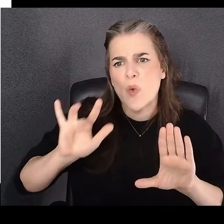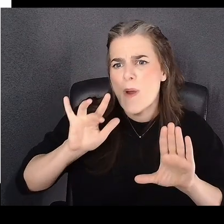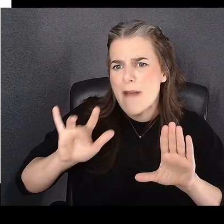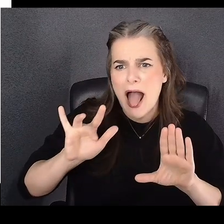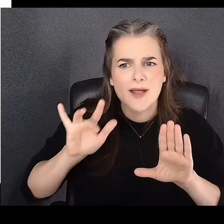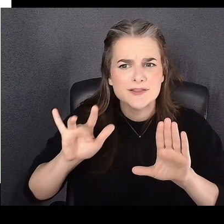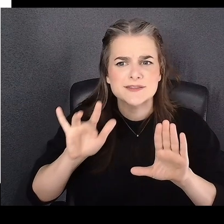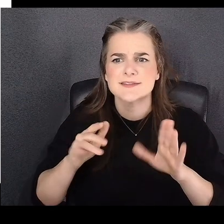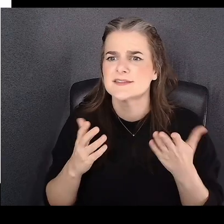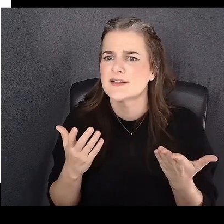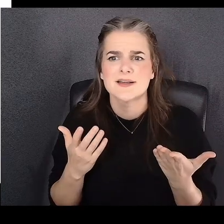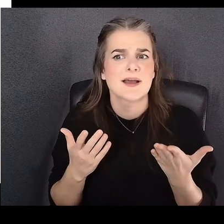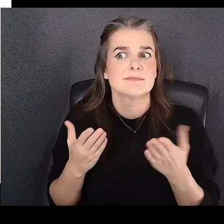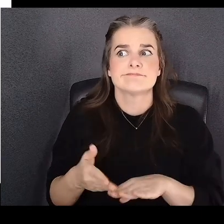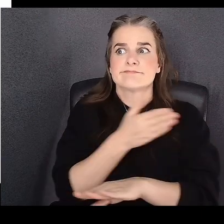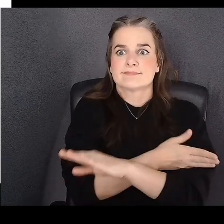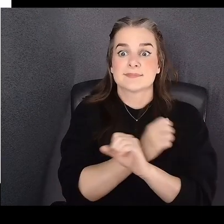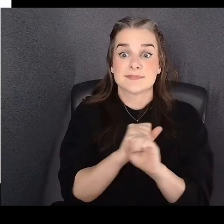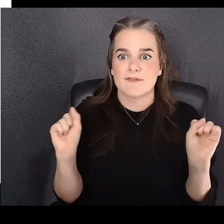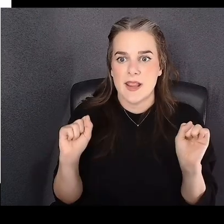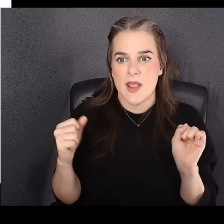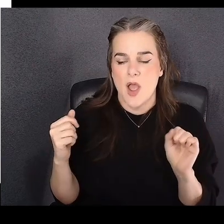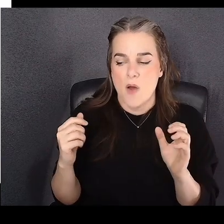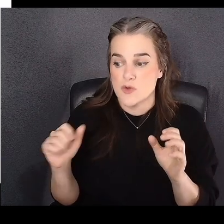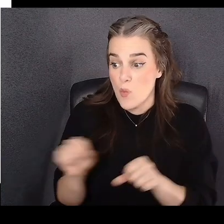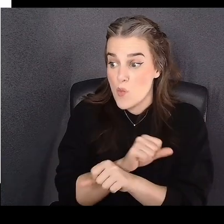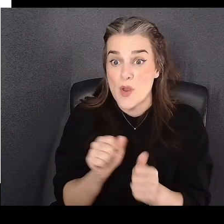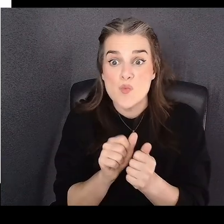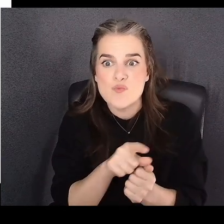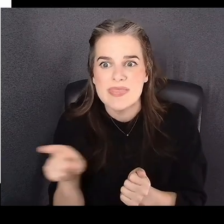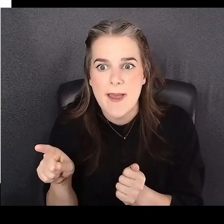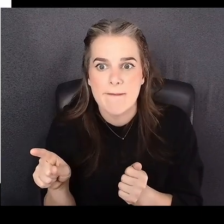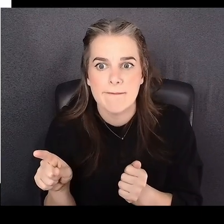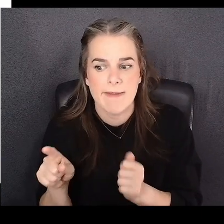But as I was like working with those folks and assessing more, there was like-- we really just had to dive into how to use